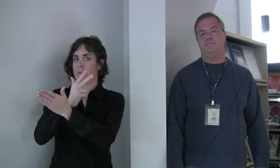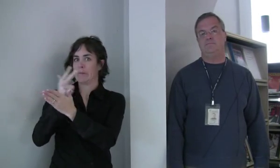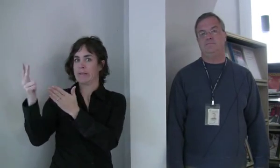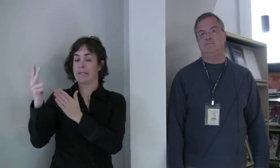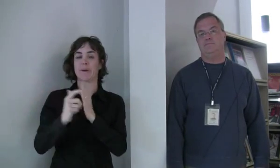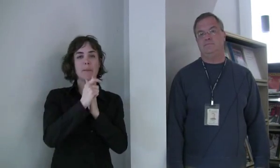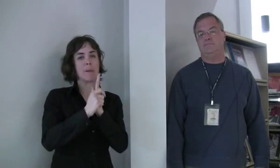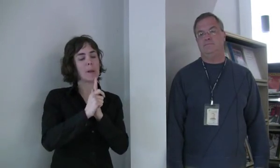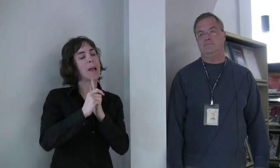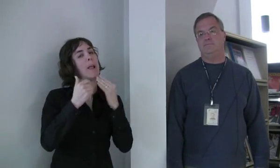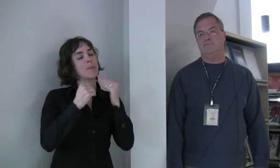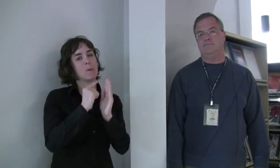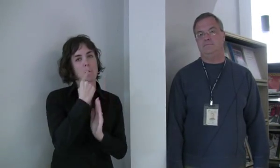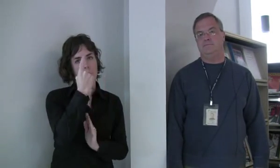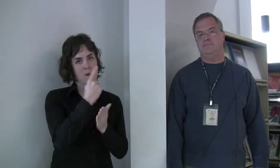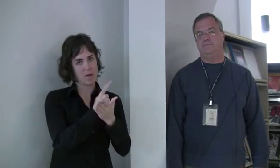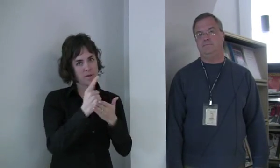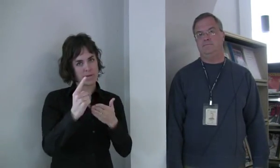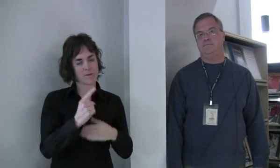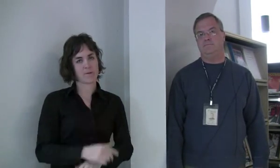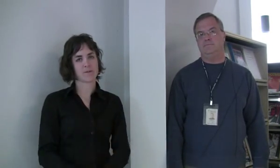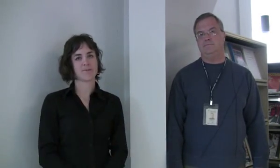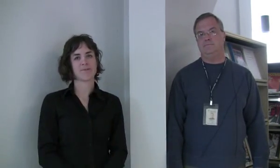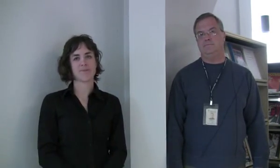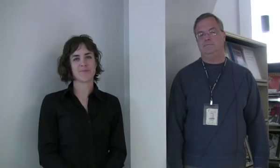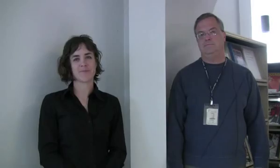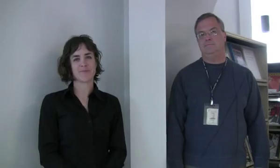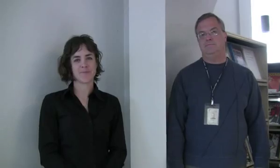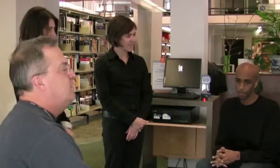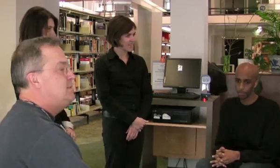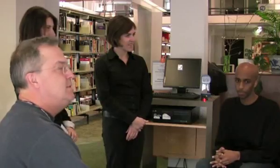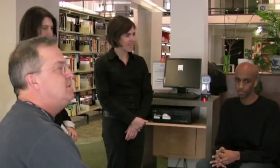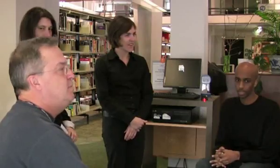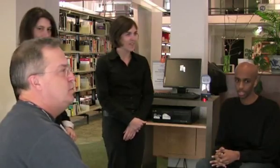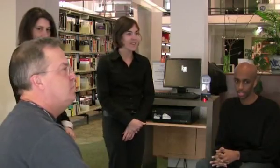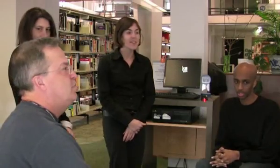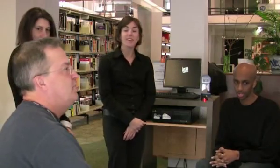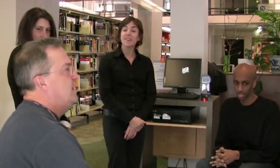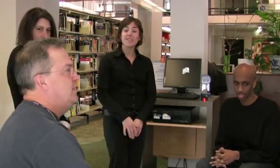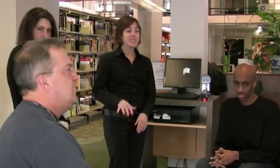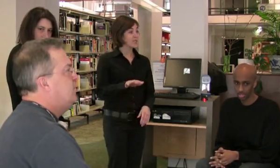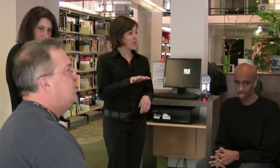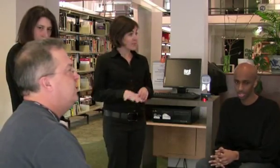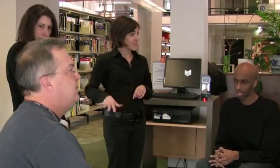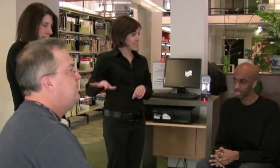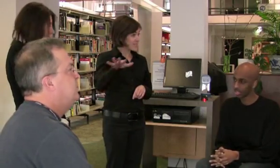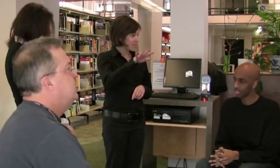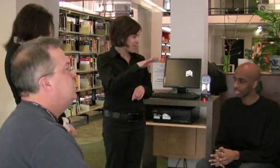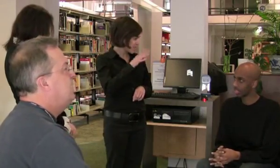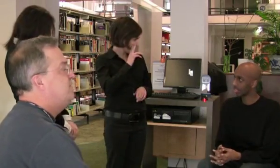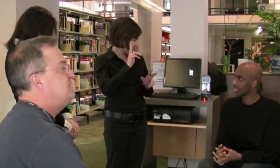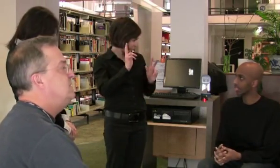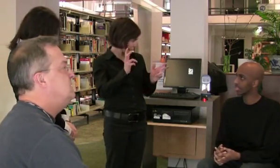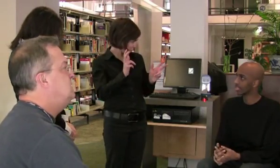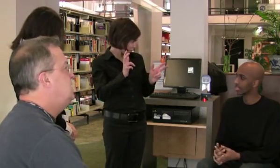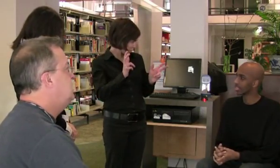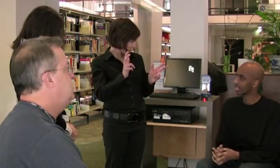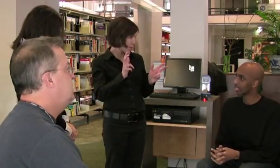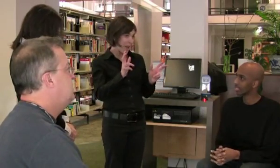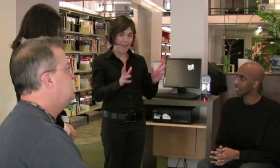that you can borrow for three weeks. This is the computer room at the library.